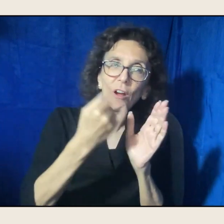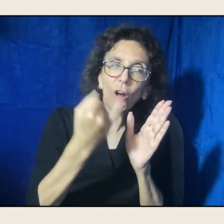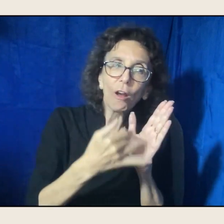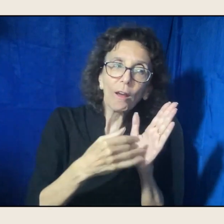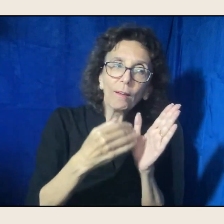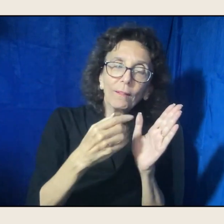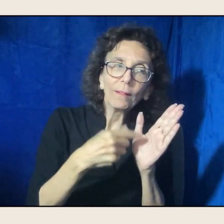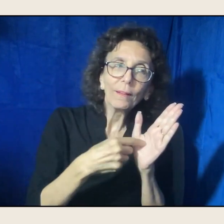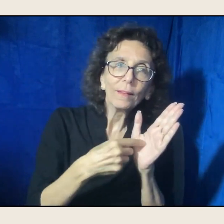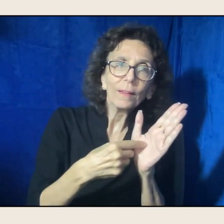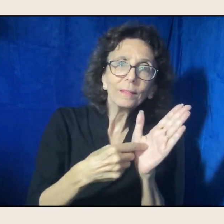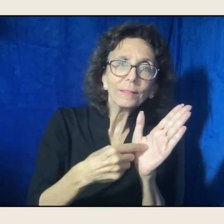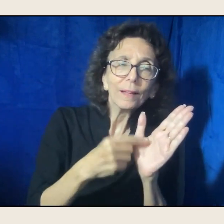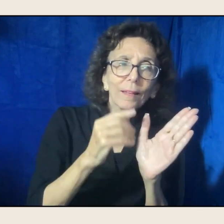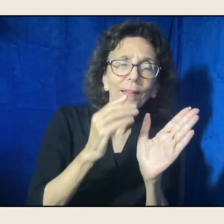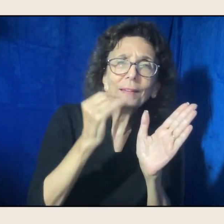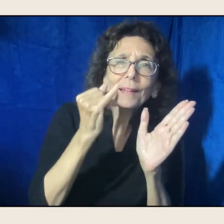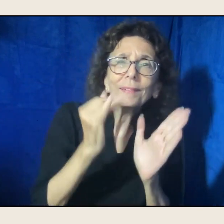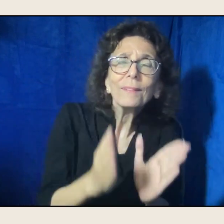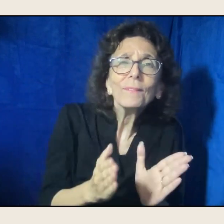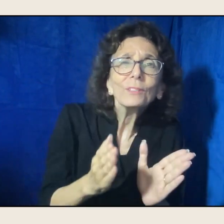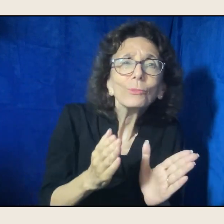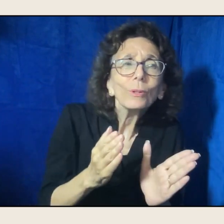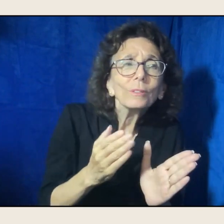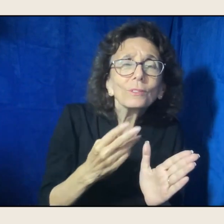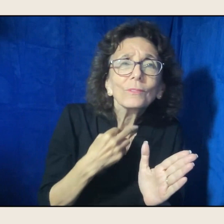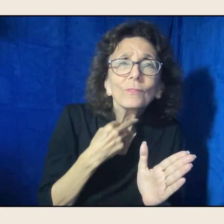and therefore maybe push and motivate